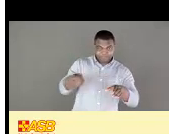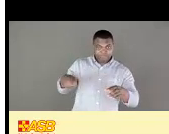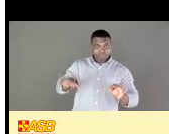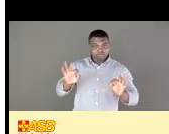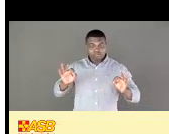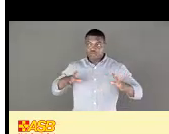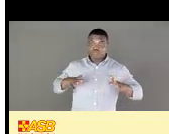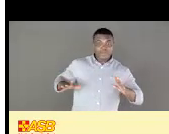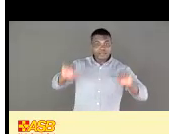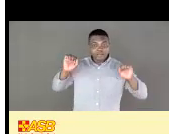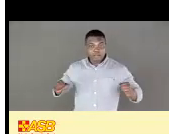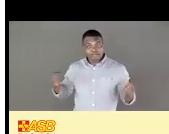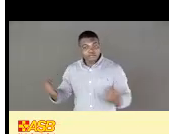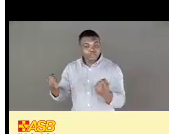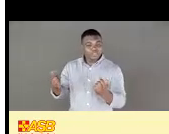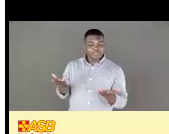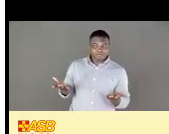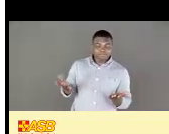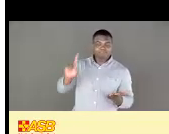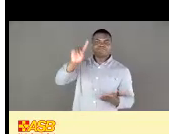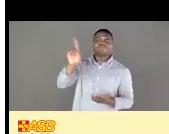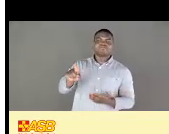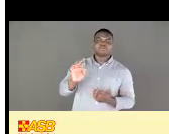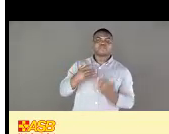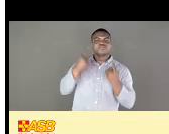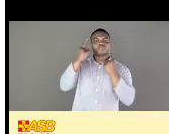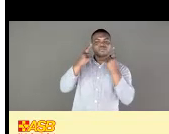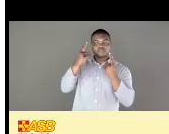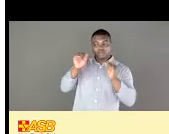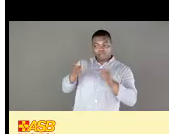and the development of human resources for the OPDs at the local level,